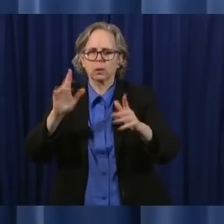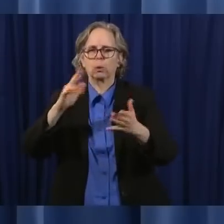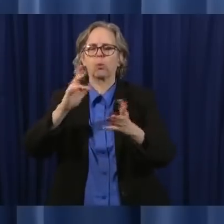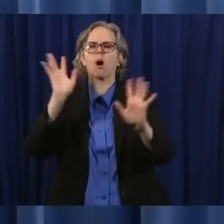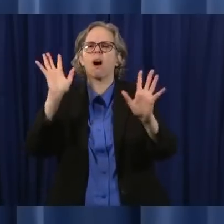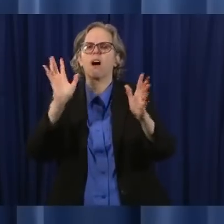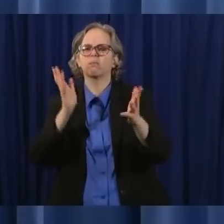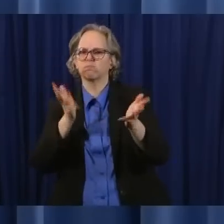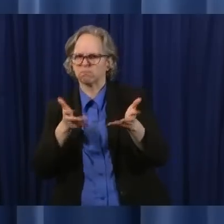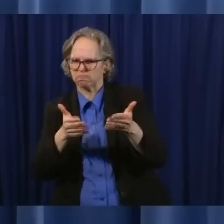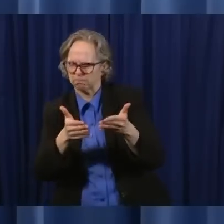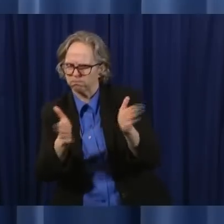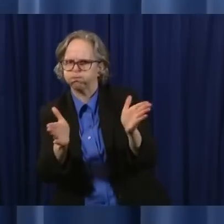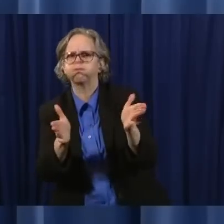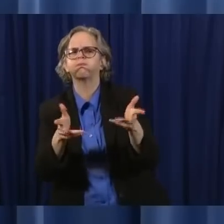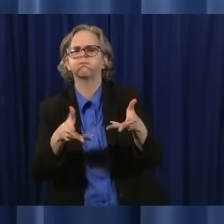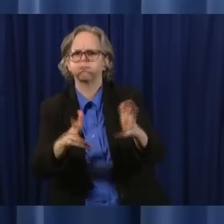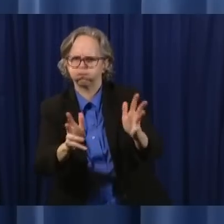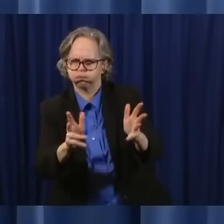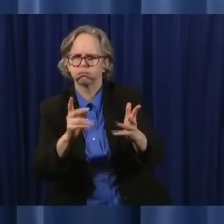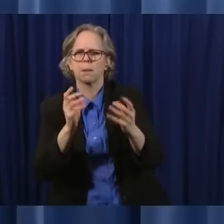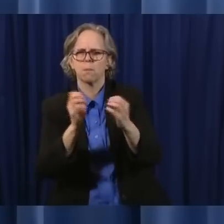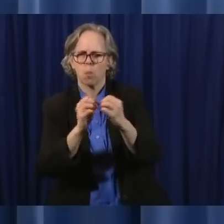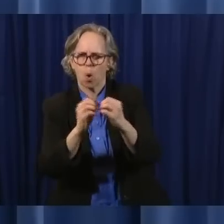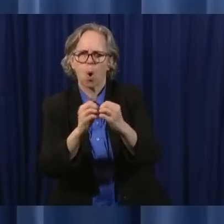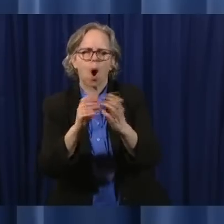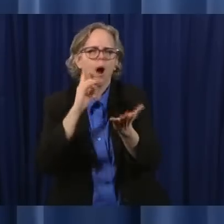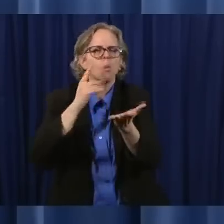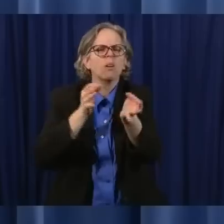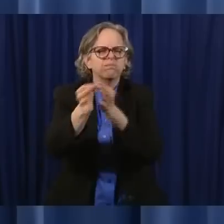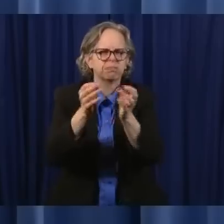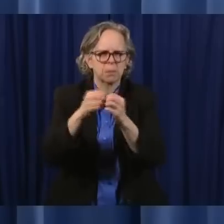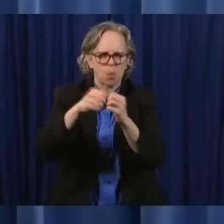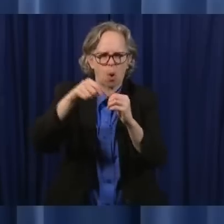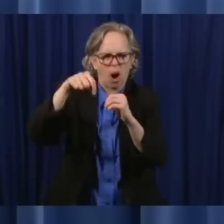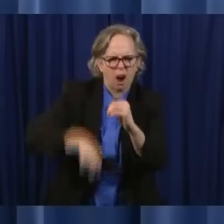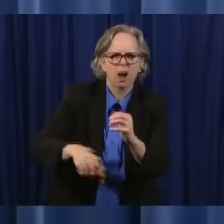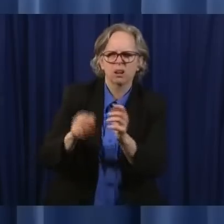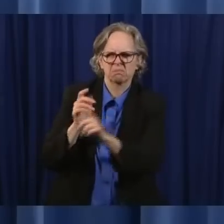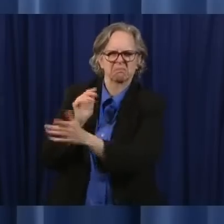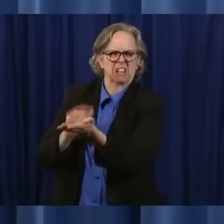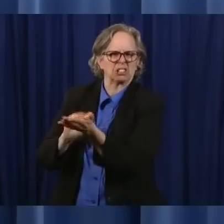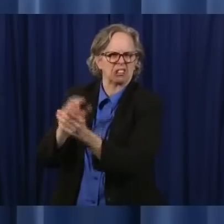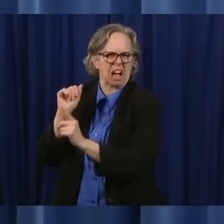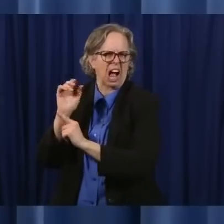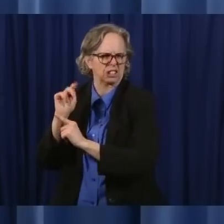PROCESS OF LIFTING THE STAY AT HOME ORDER AND LIFTING THE ORDERS THAT WE HAVE. I WANT TO TAKE A MINUTE TO TALK